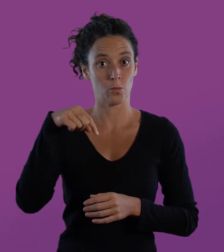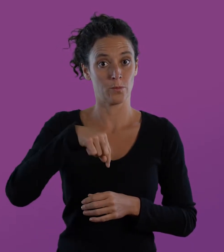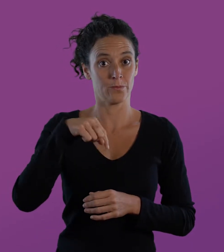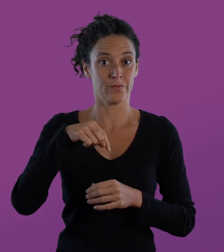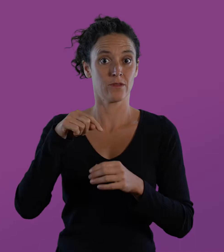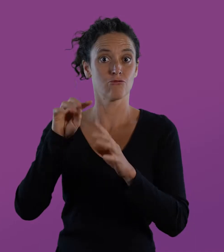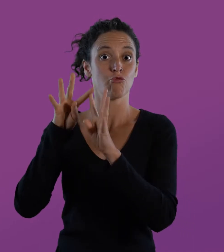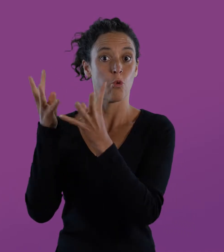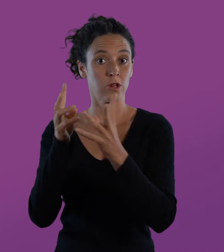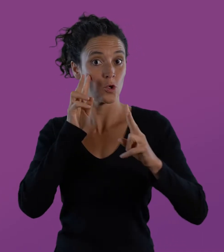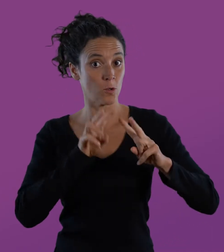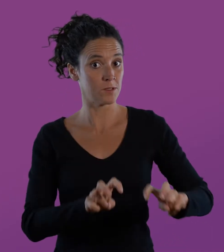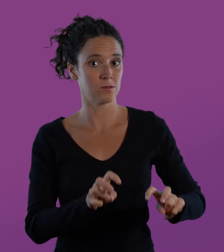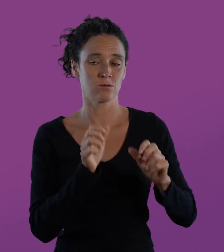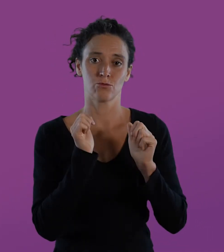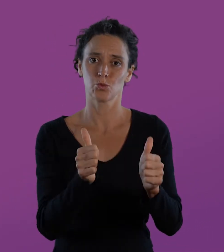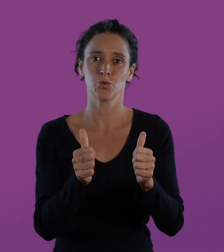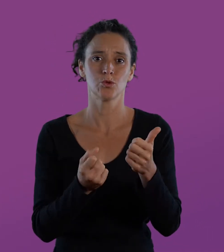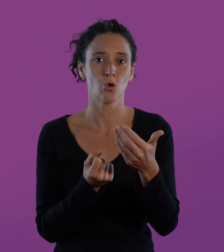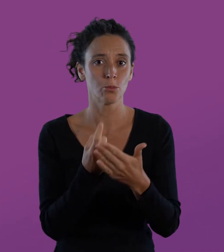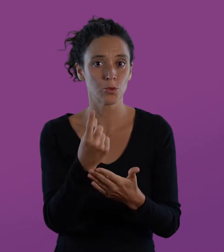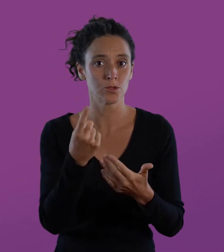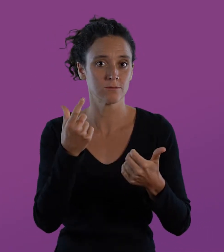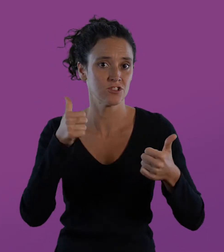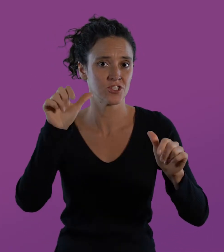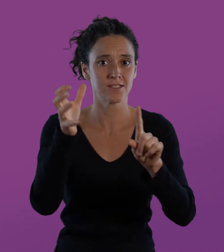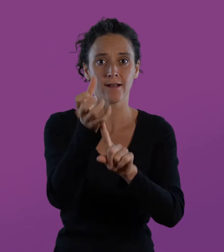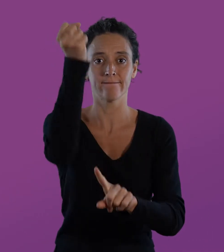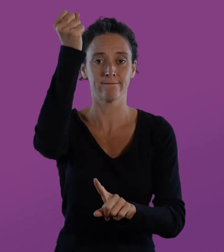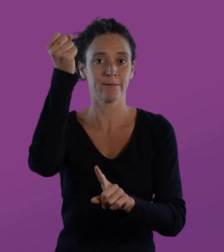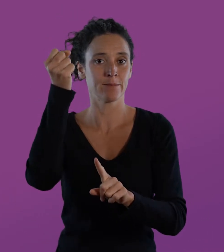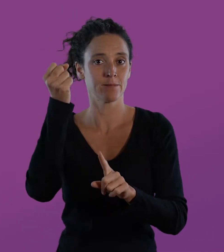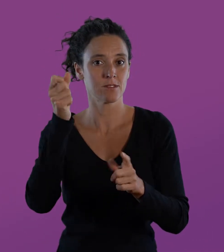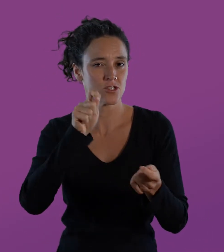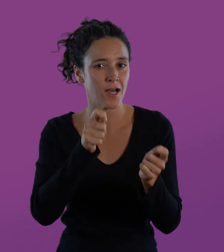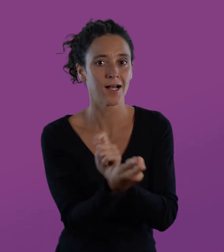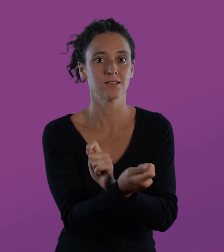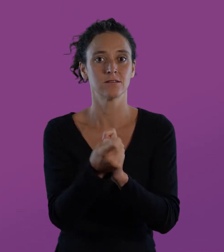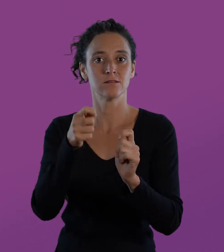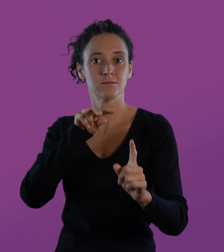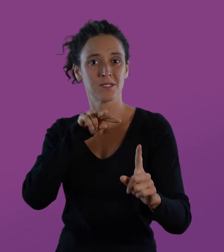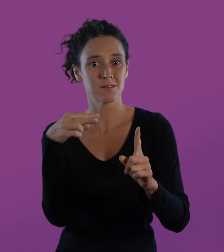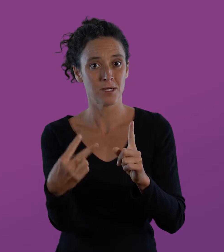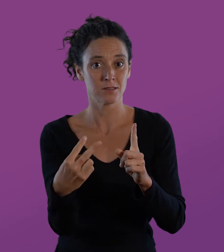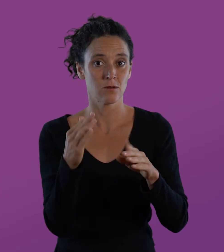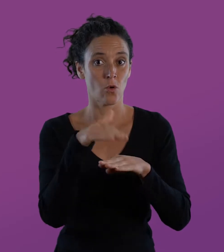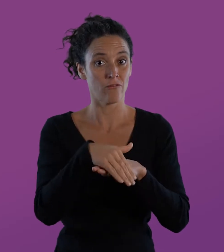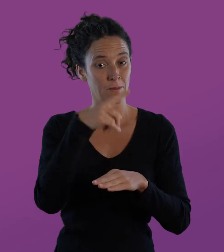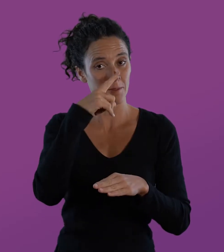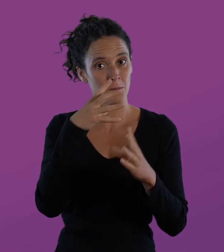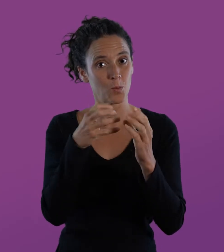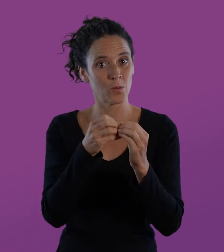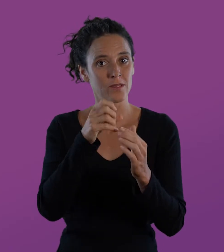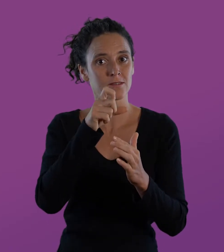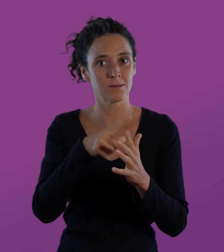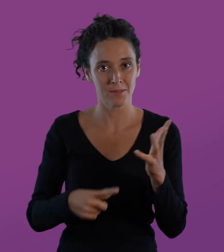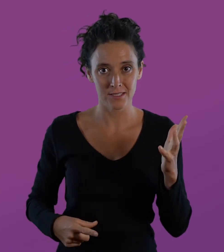While this Royal Commission also offers a genuine opportunity to achieve - achieve transformational change in societal attitudes towards people with disability,